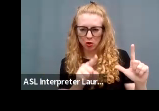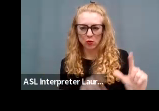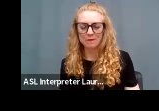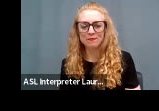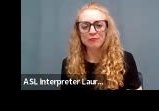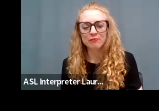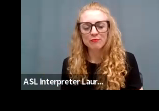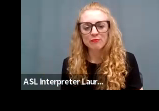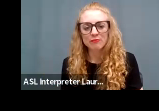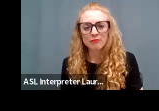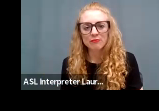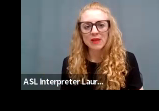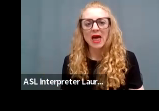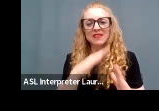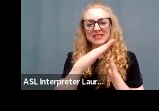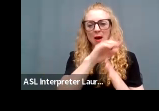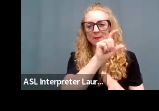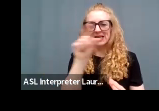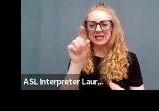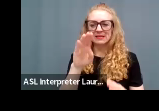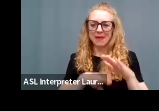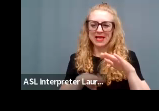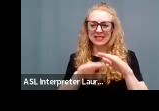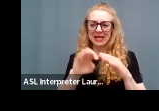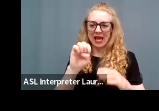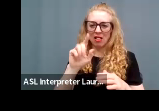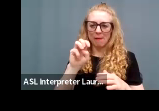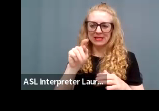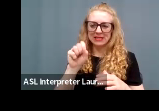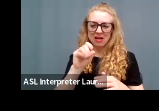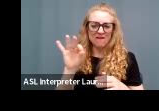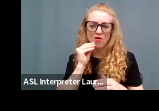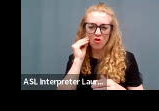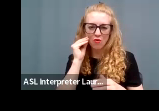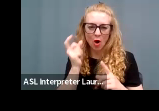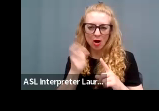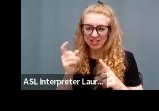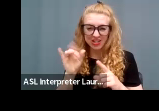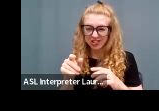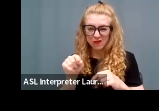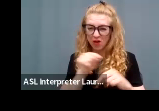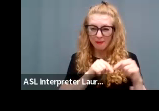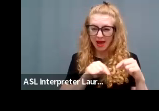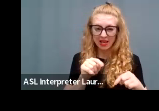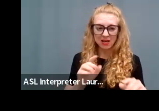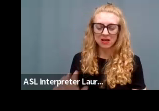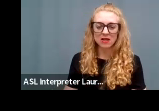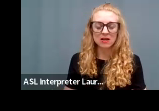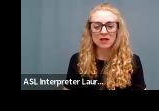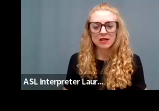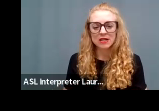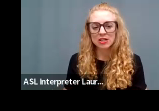we have basic elements of home automation is that too far back no it says so if we could if we could